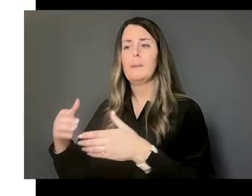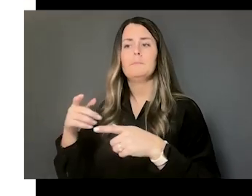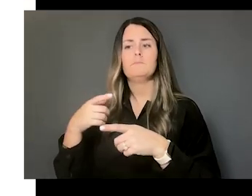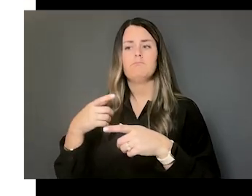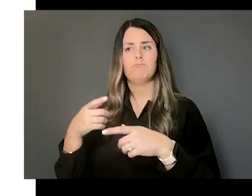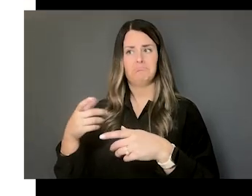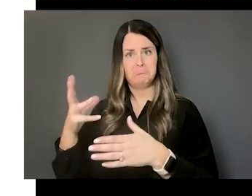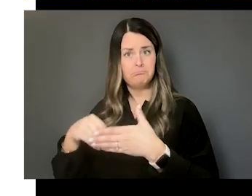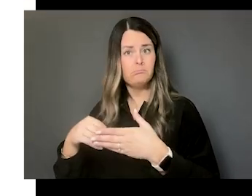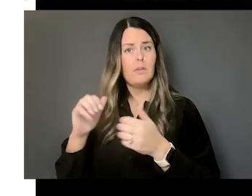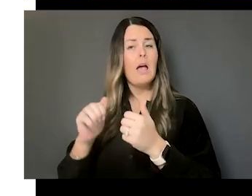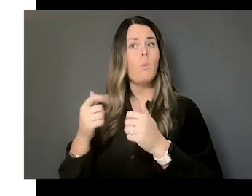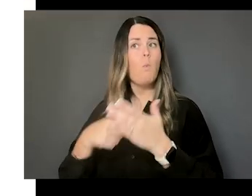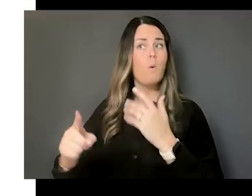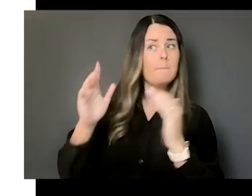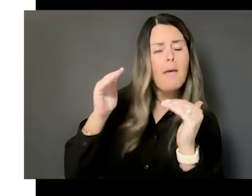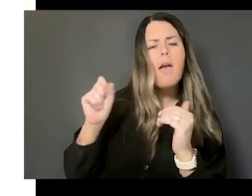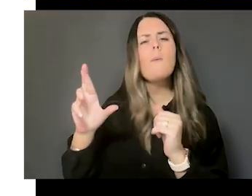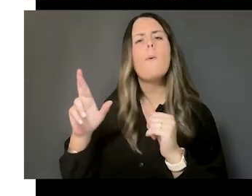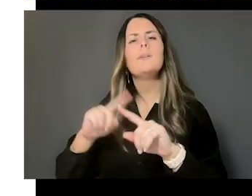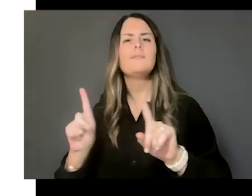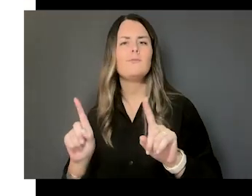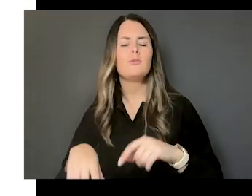I know we have, the next slide is going to show some data. So we'll start with that.